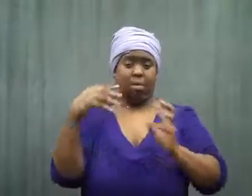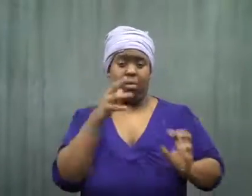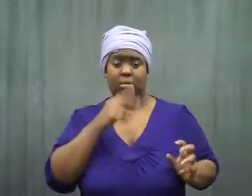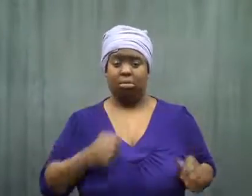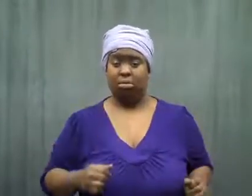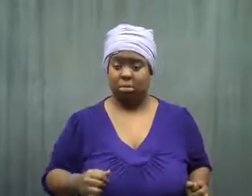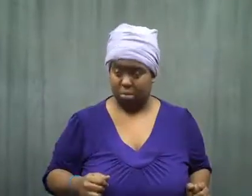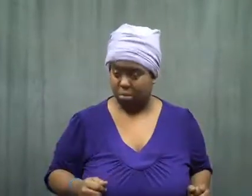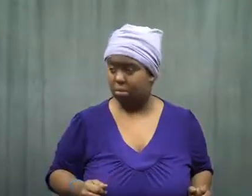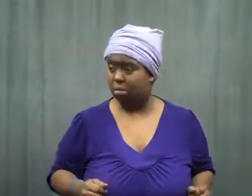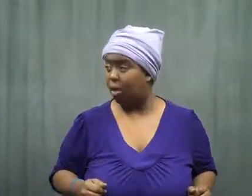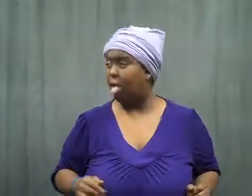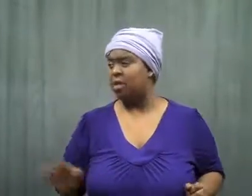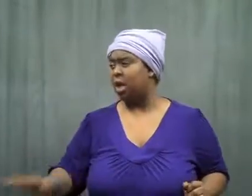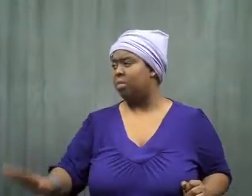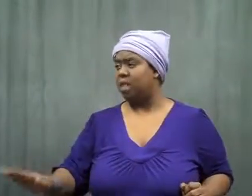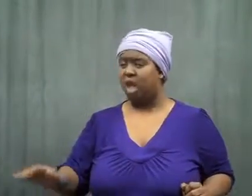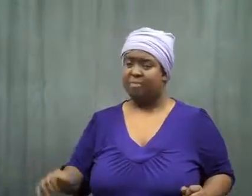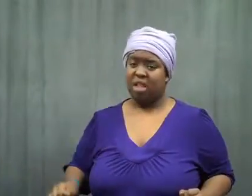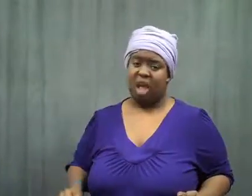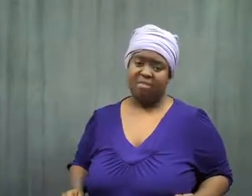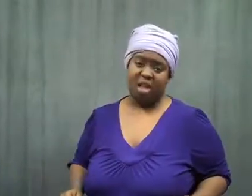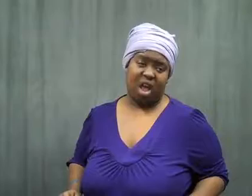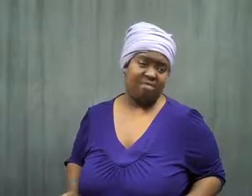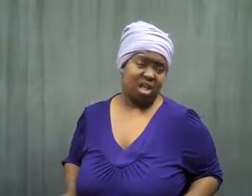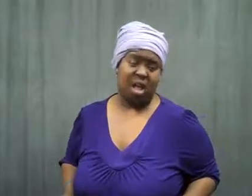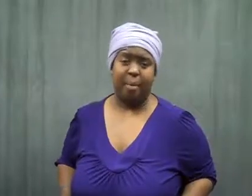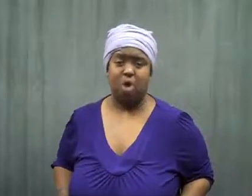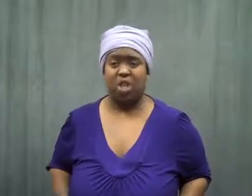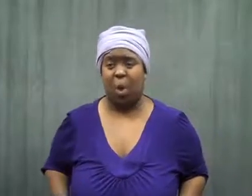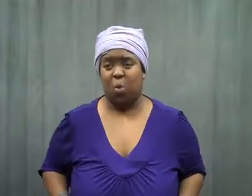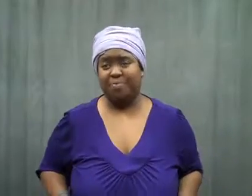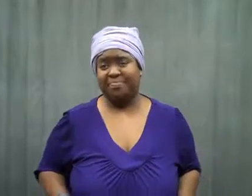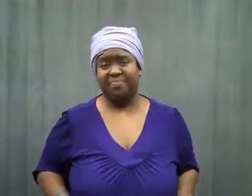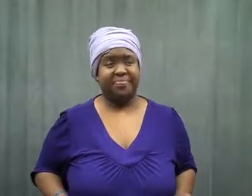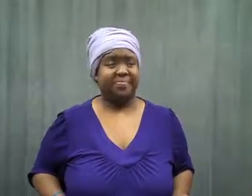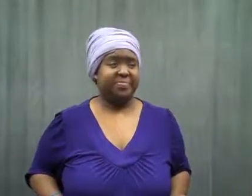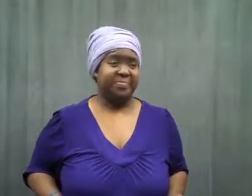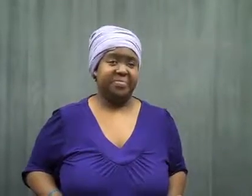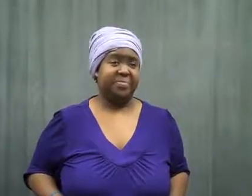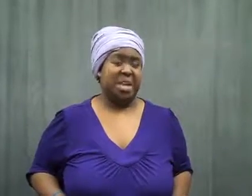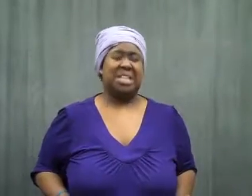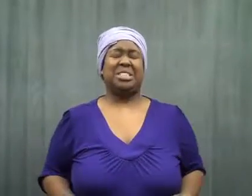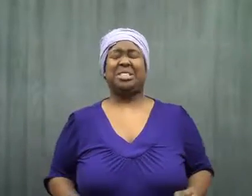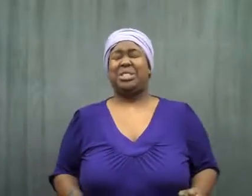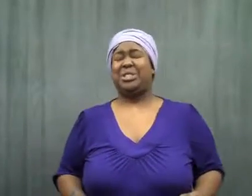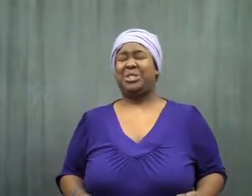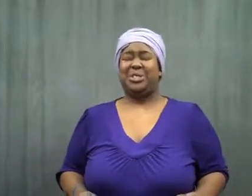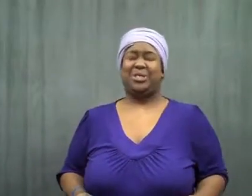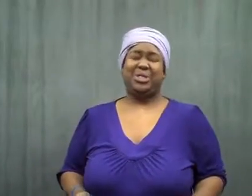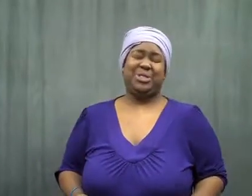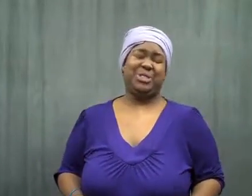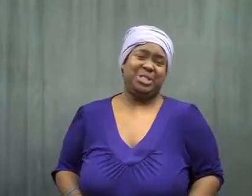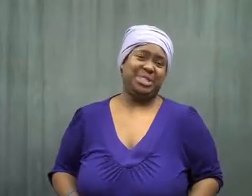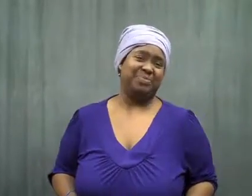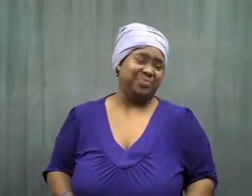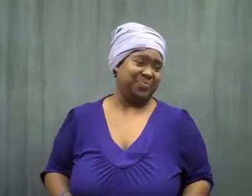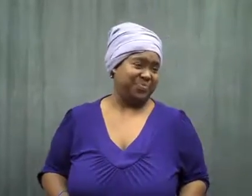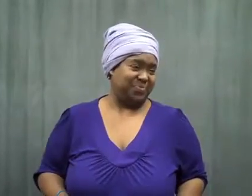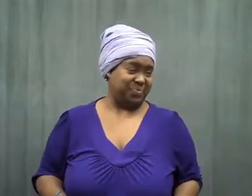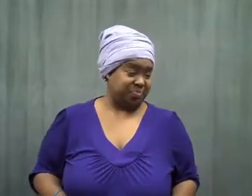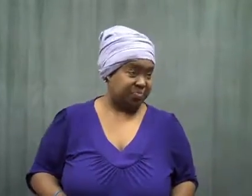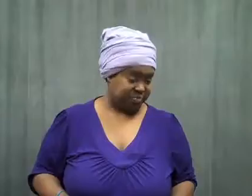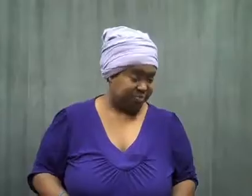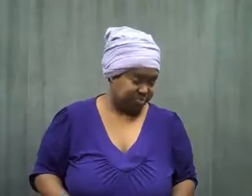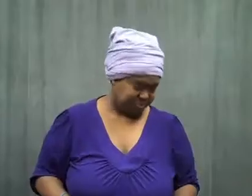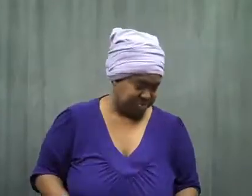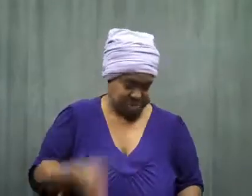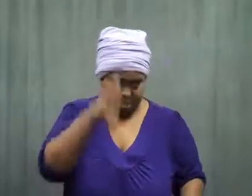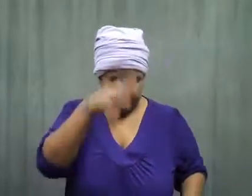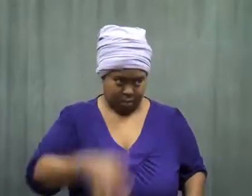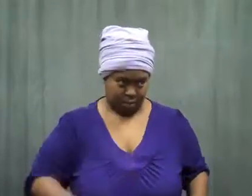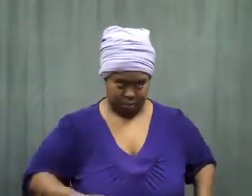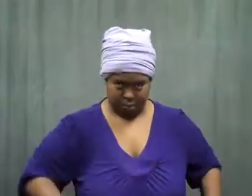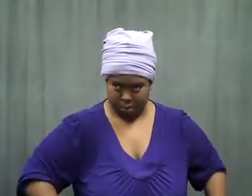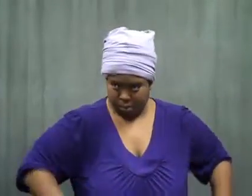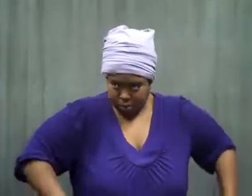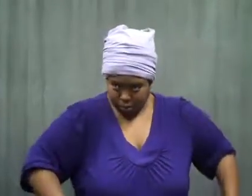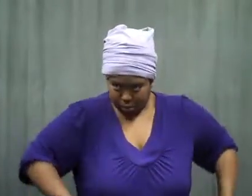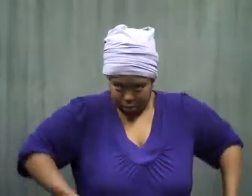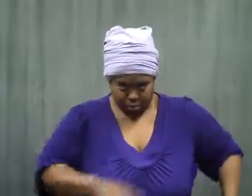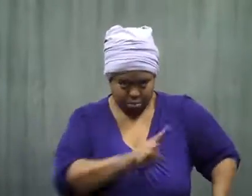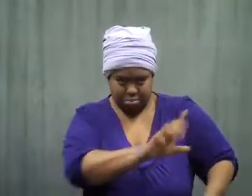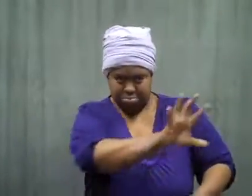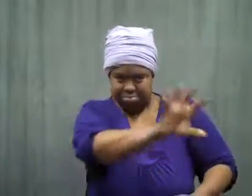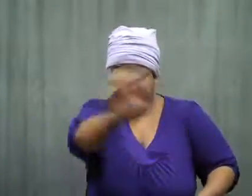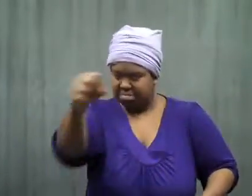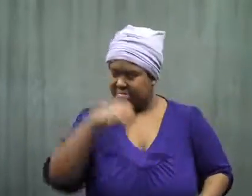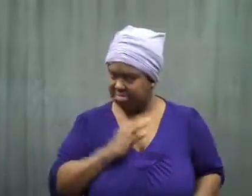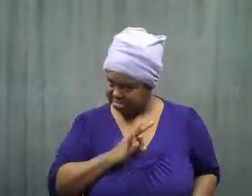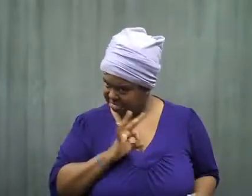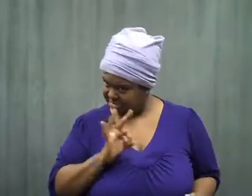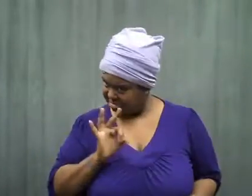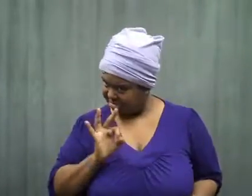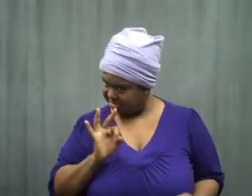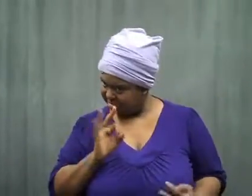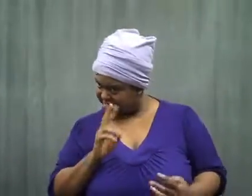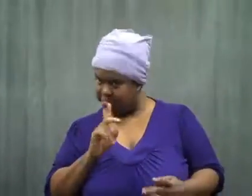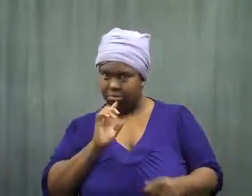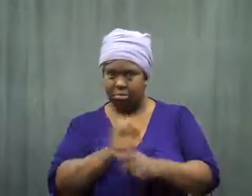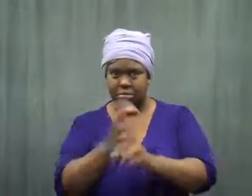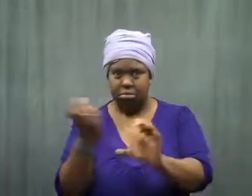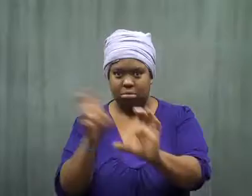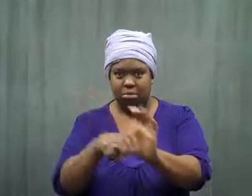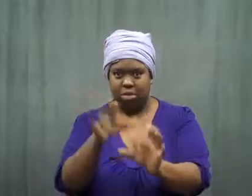She made some kind of comment and laughed looking like this.